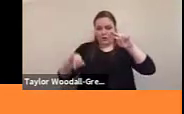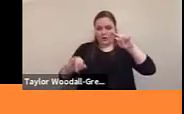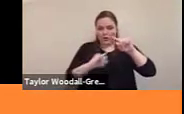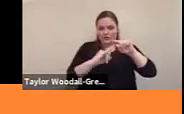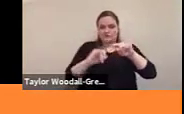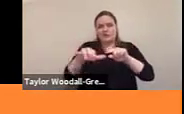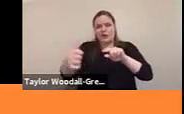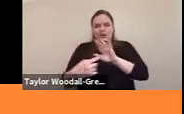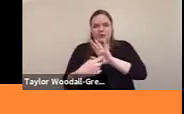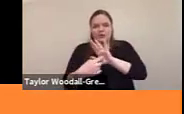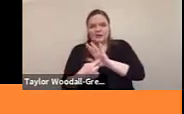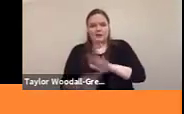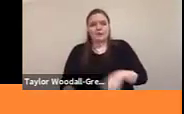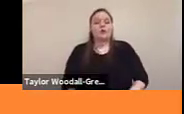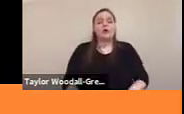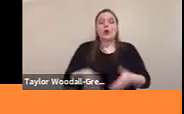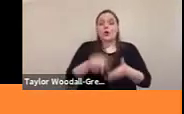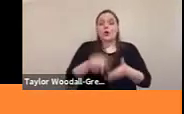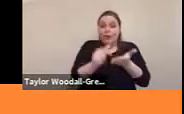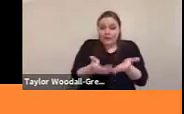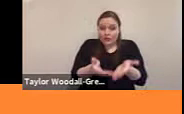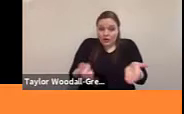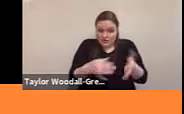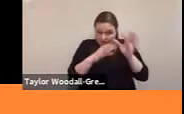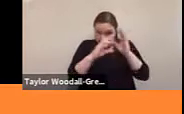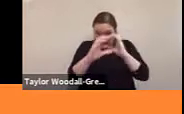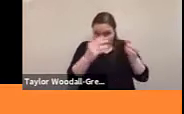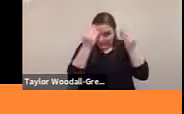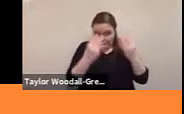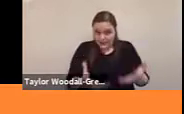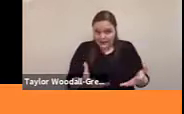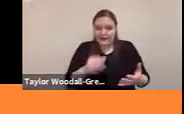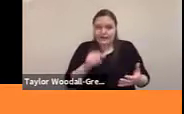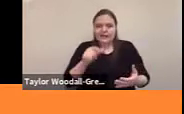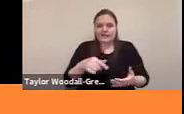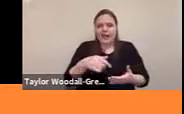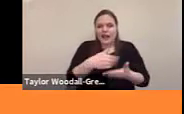And graphical objects that convey meaning, such as pieces of a pie chart,